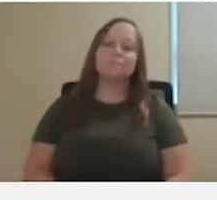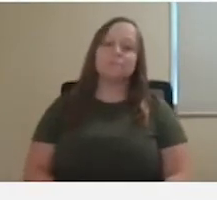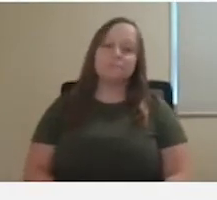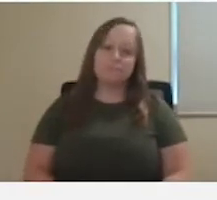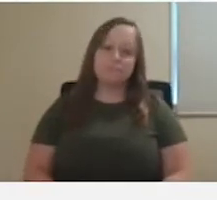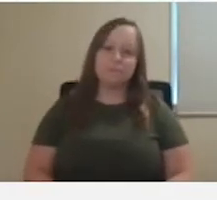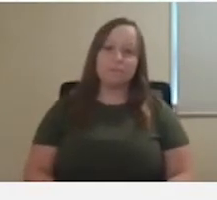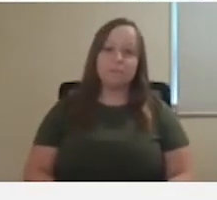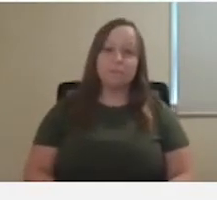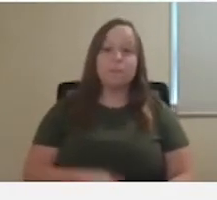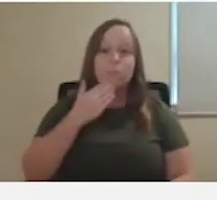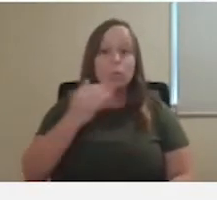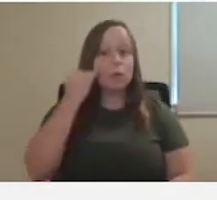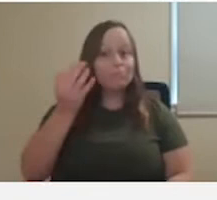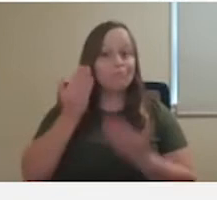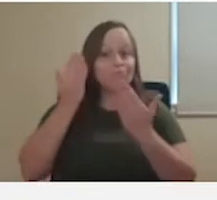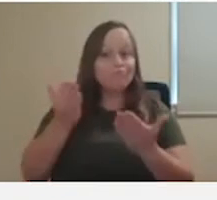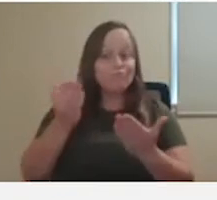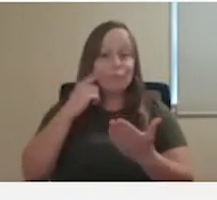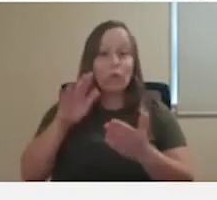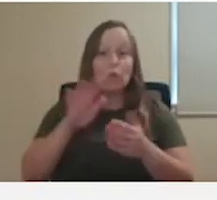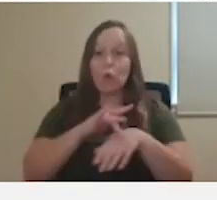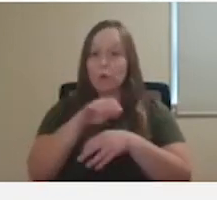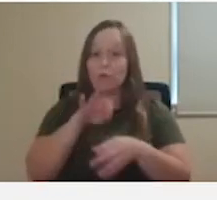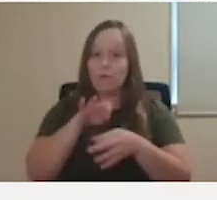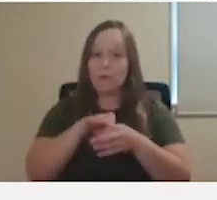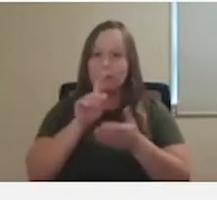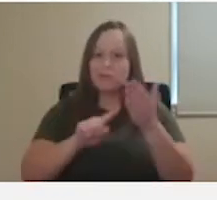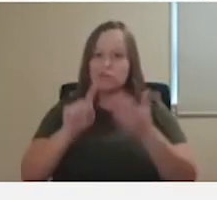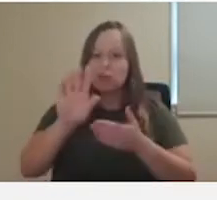Some best practices for early voting-- check your County Board of Elections